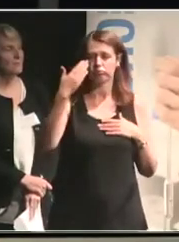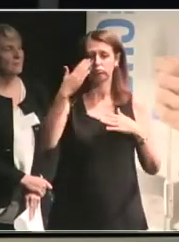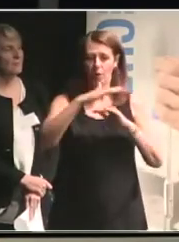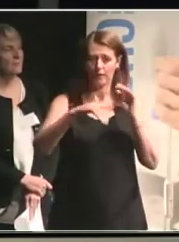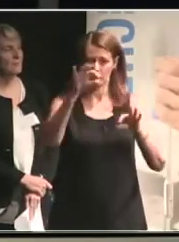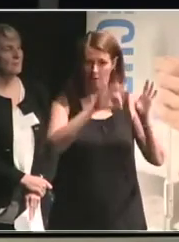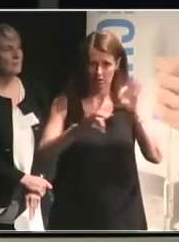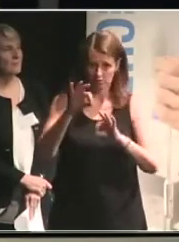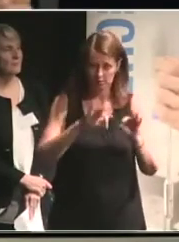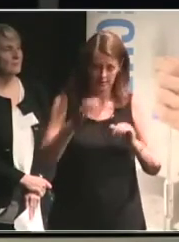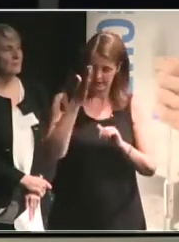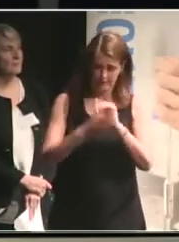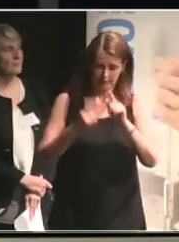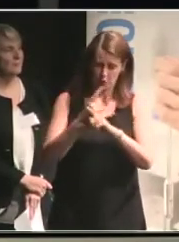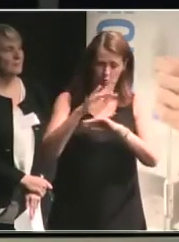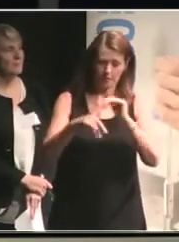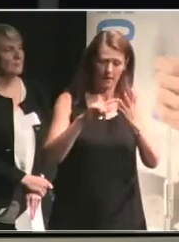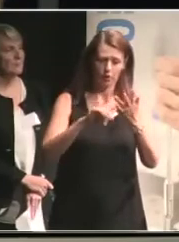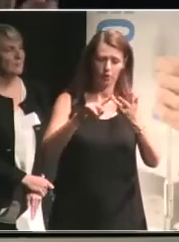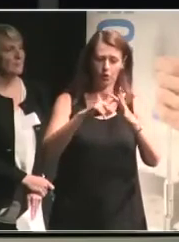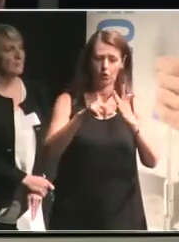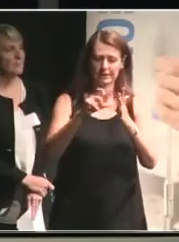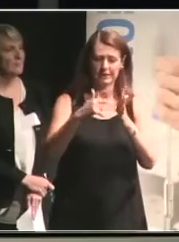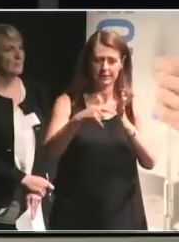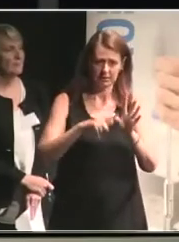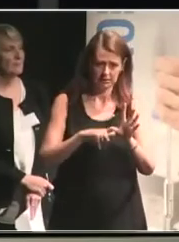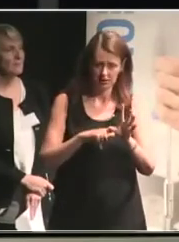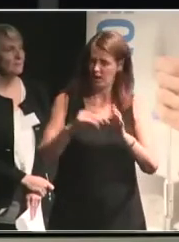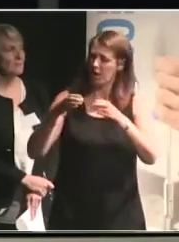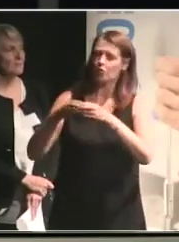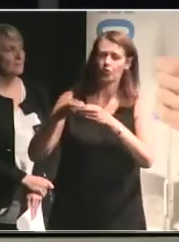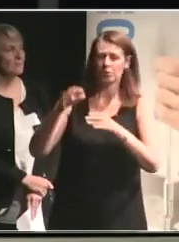and never mention toxicity, never mention anything a group of scientists a group of people